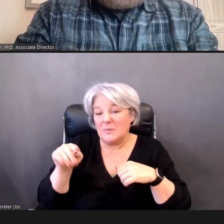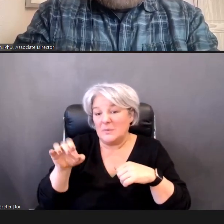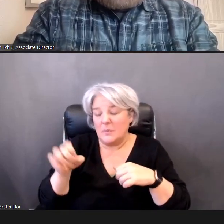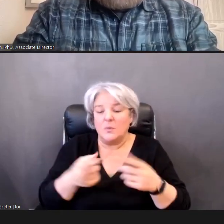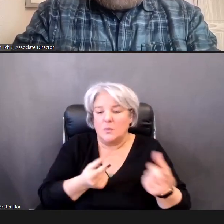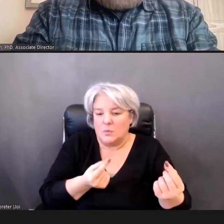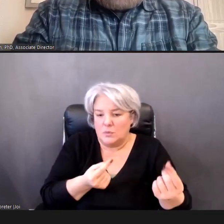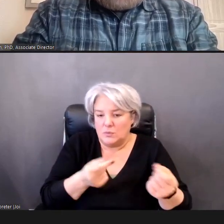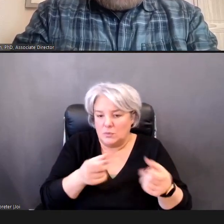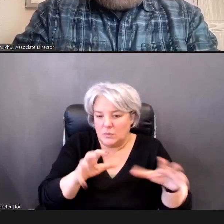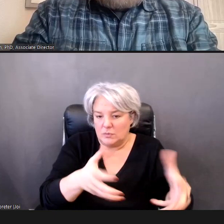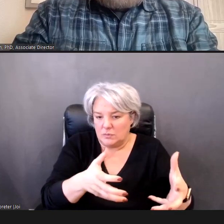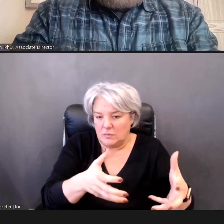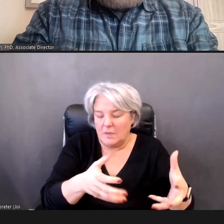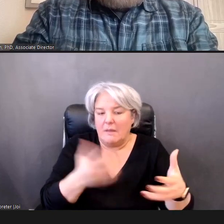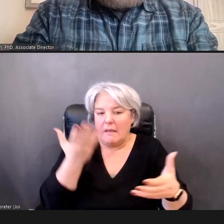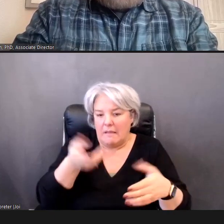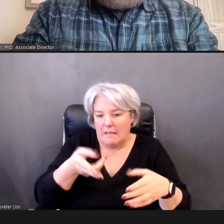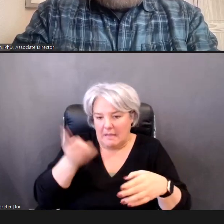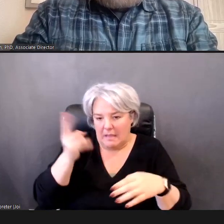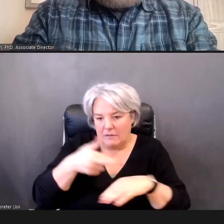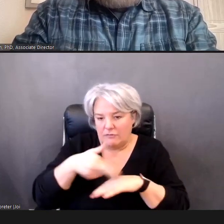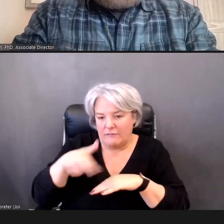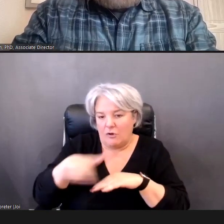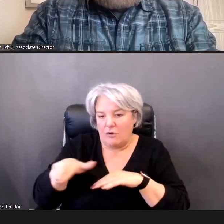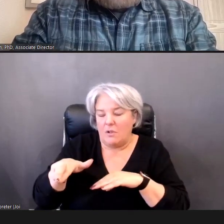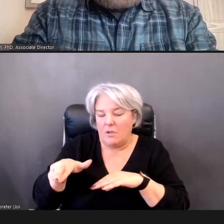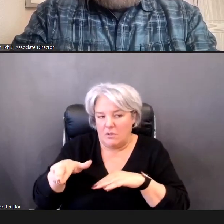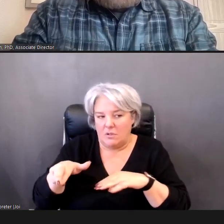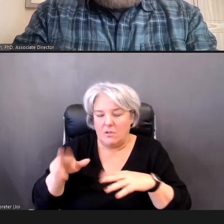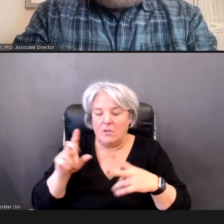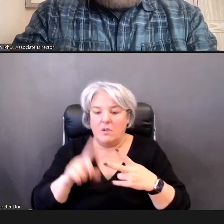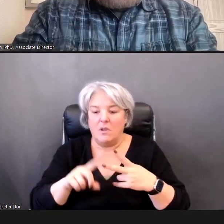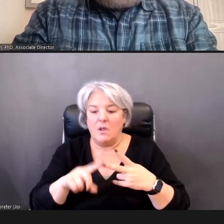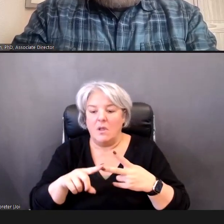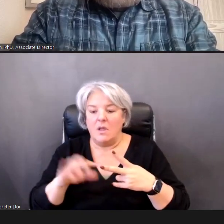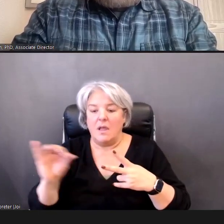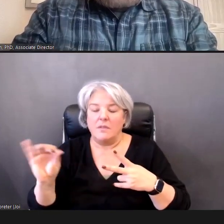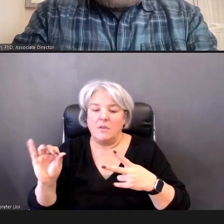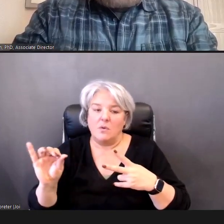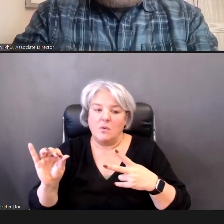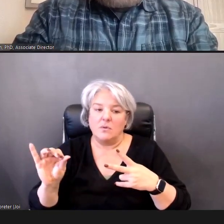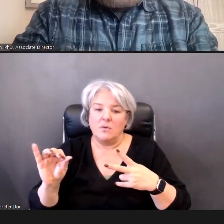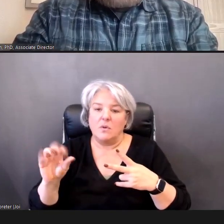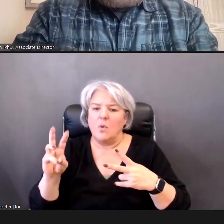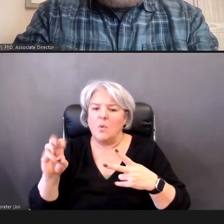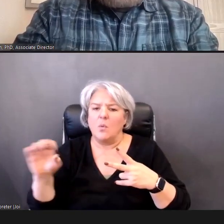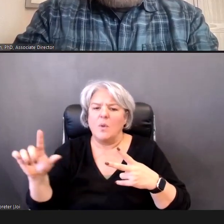a high refer rate to to send out and